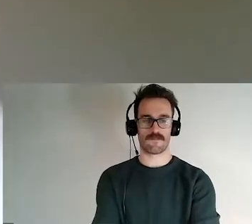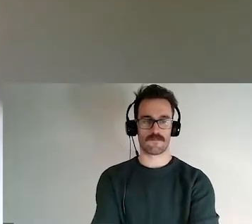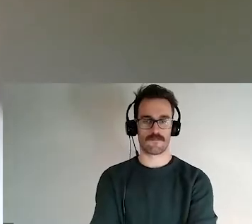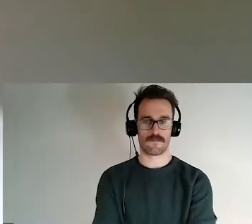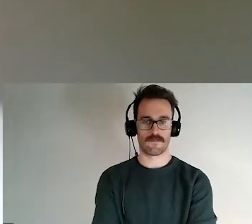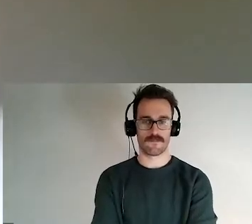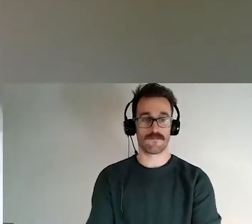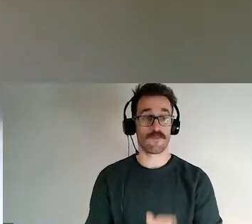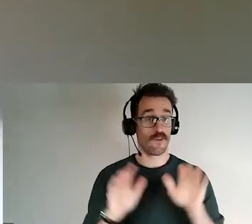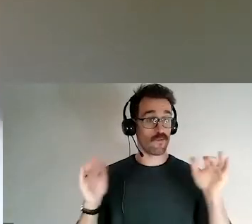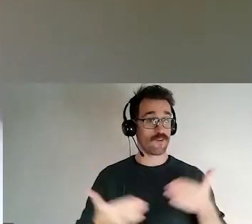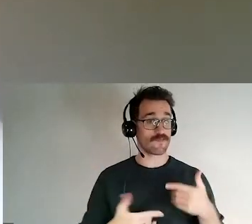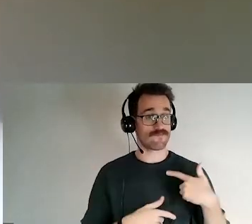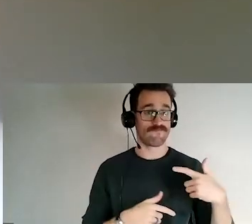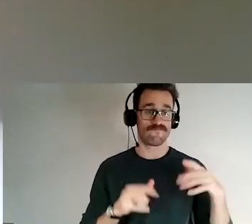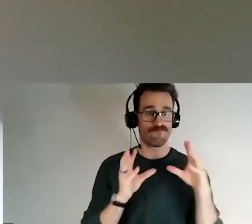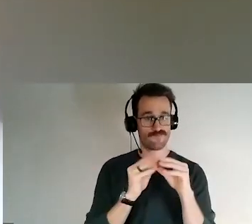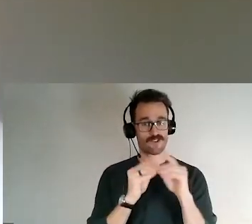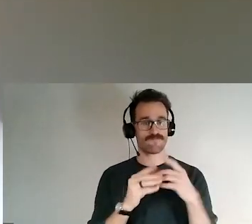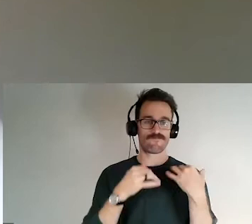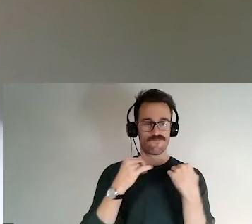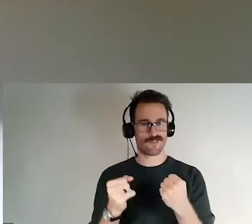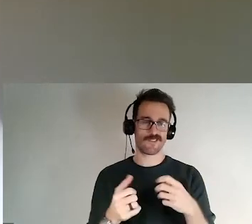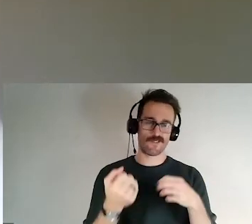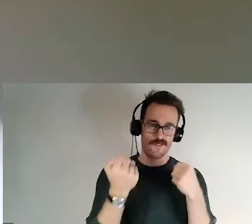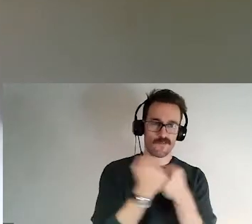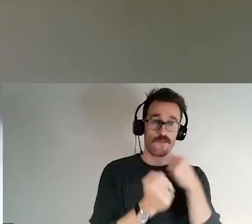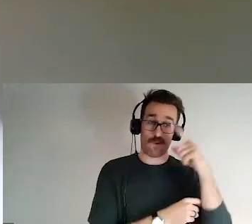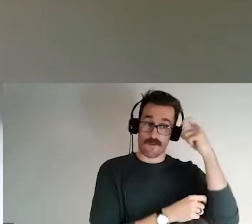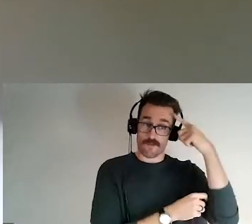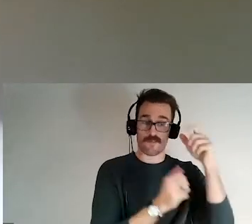Welcome to the session on Strengthening Supports for Employees with Episodic Disabilities.